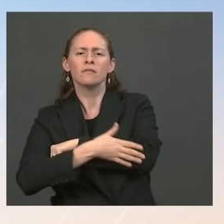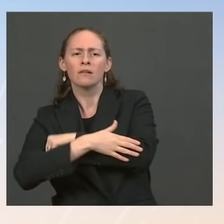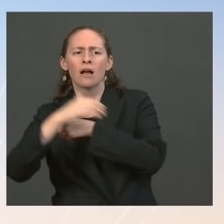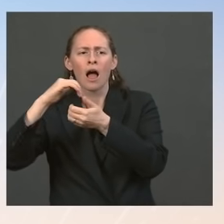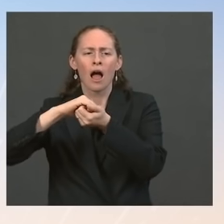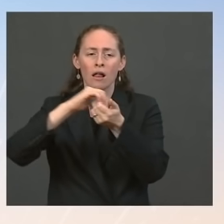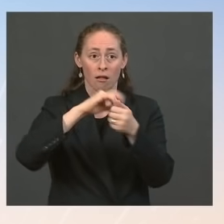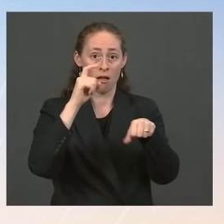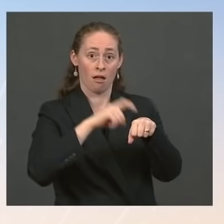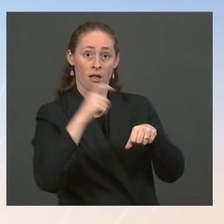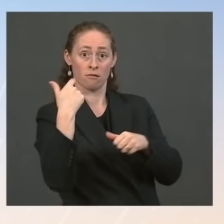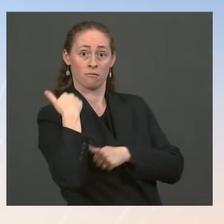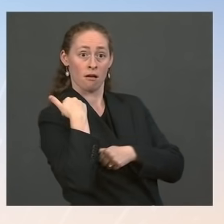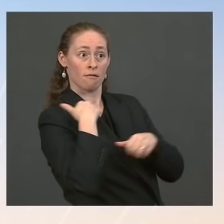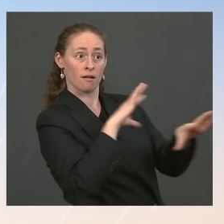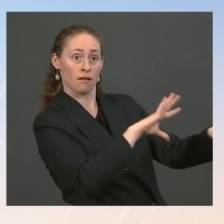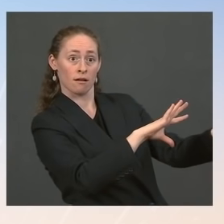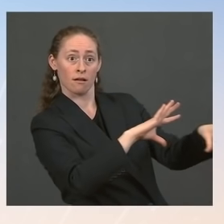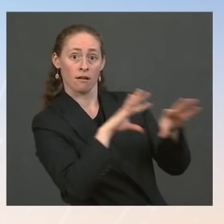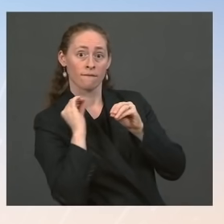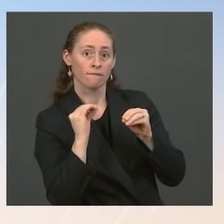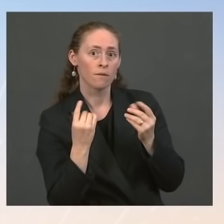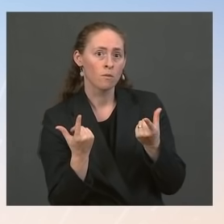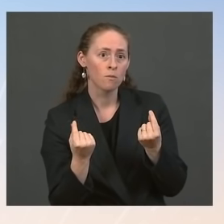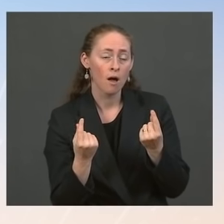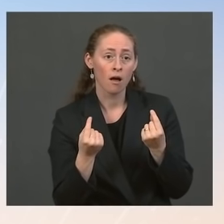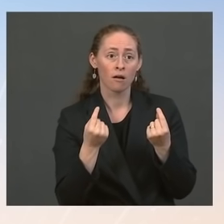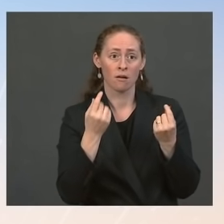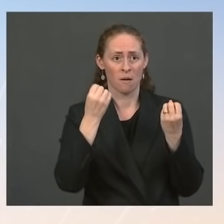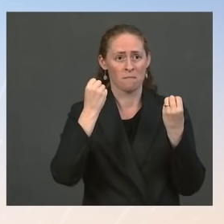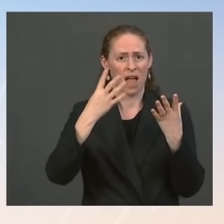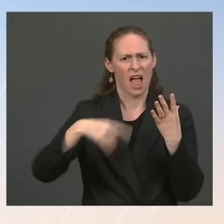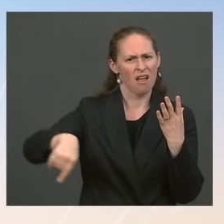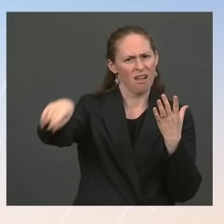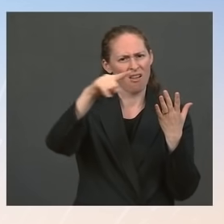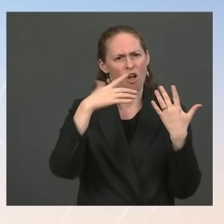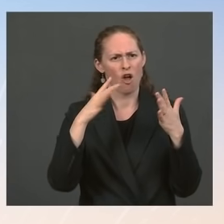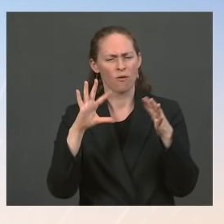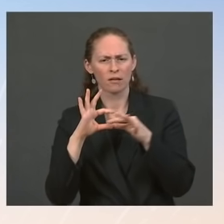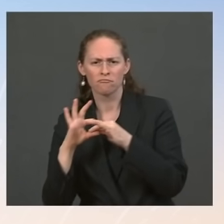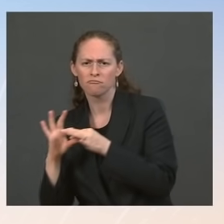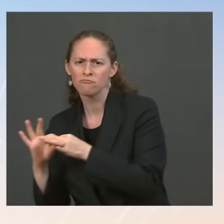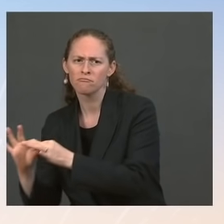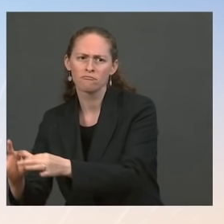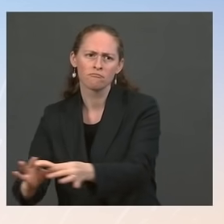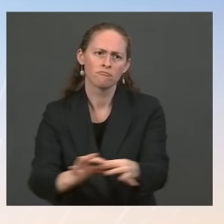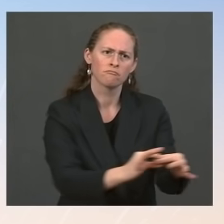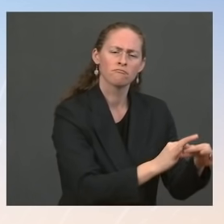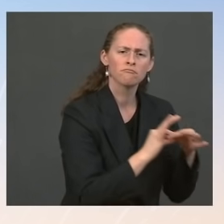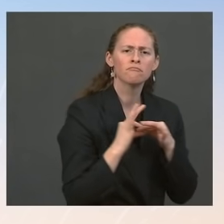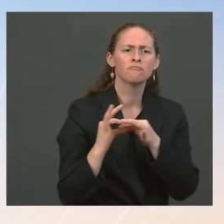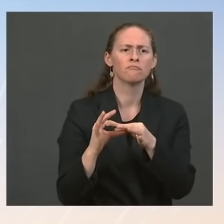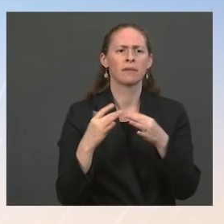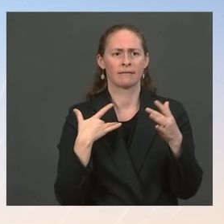to unite in an effort to make clear that the international community's expectations -- what they are of the Taliban-led government.